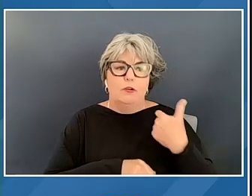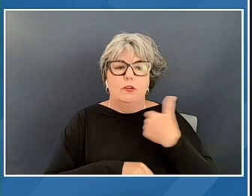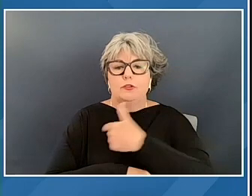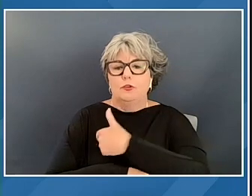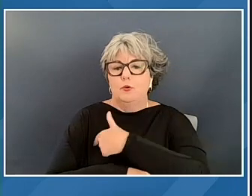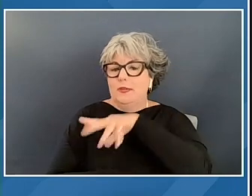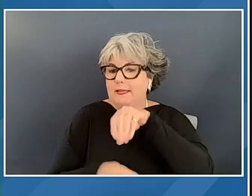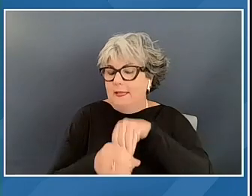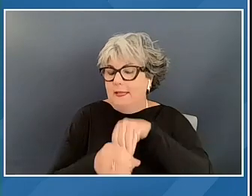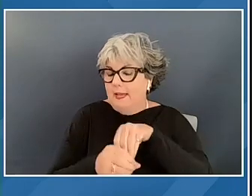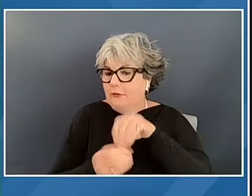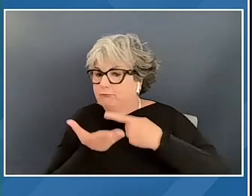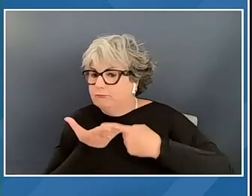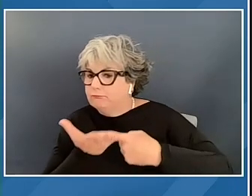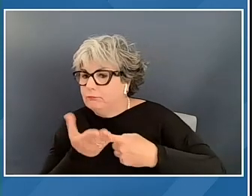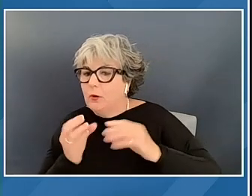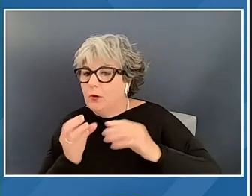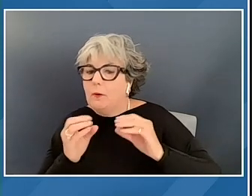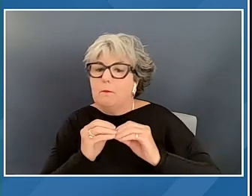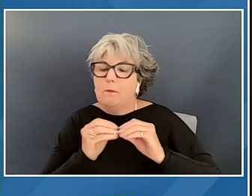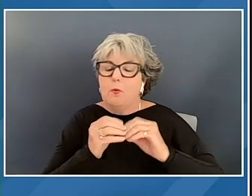little bit more productively and not feeling so much like we're shooting